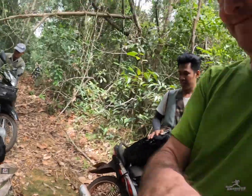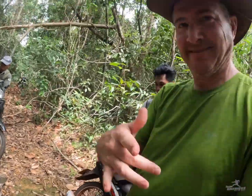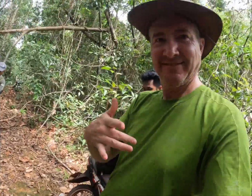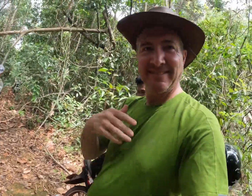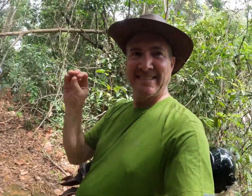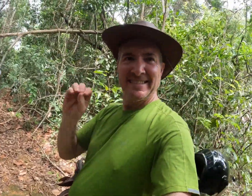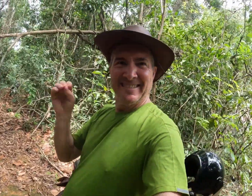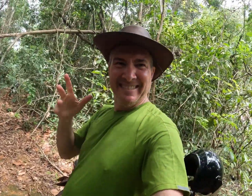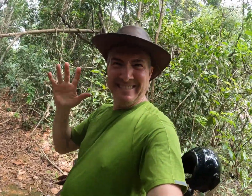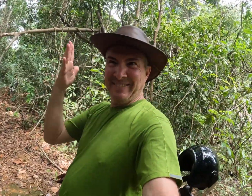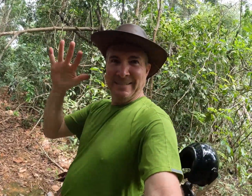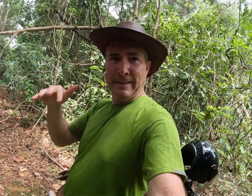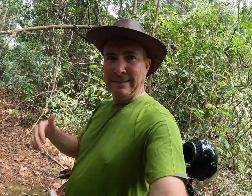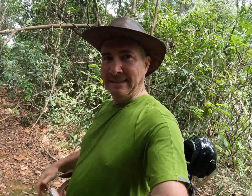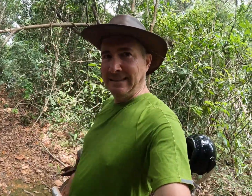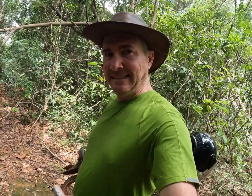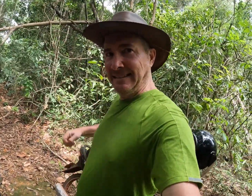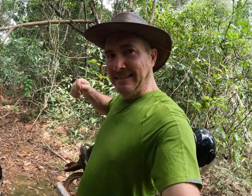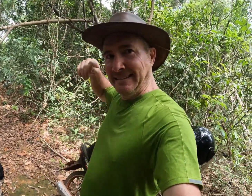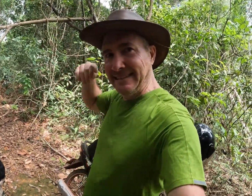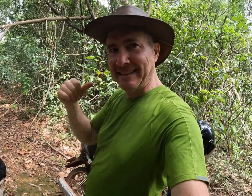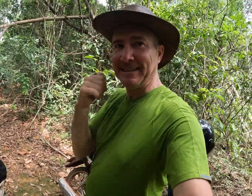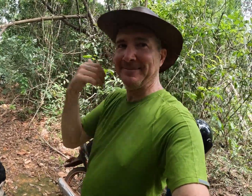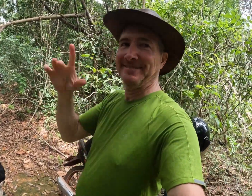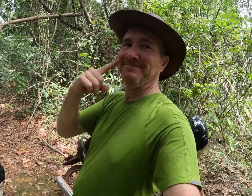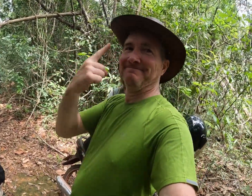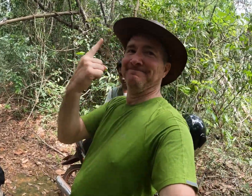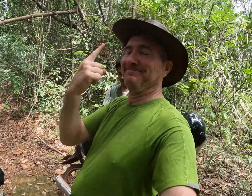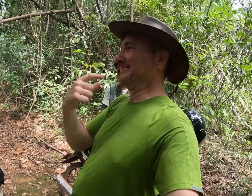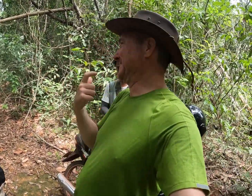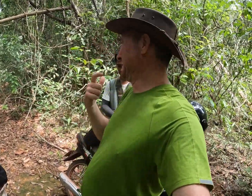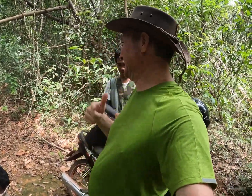I didn't even feel it during the hike, darn it caught me!